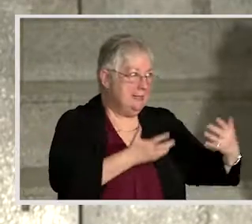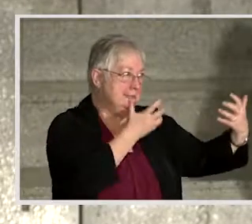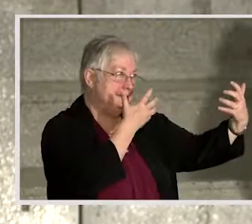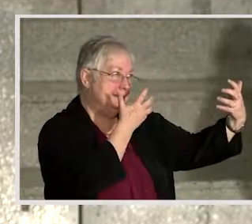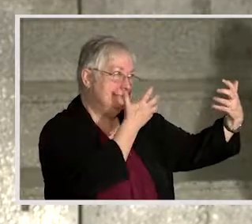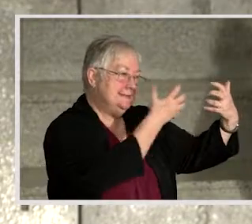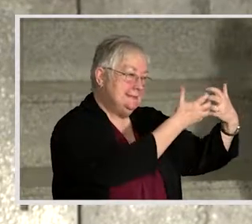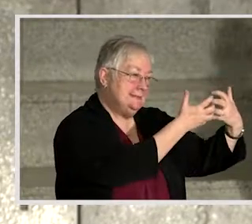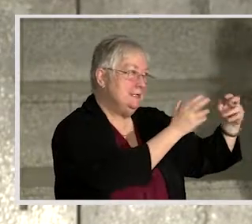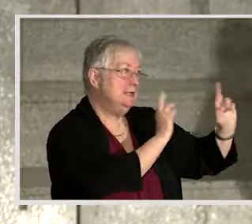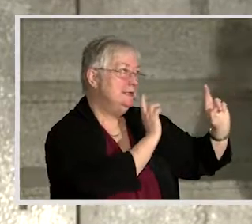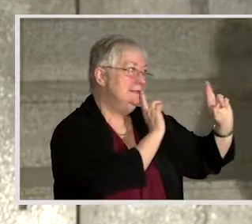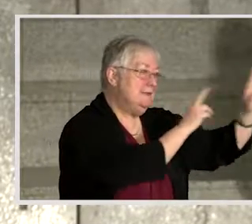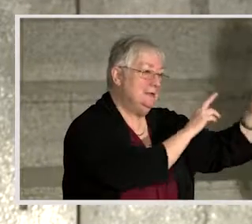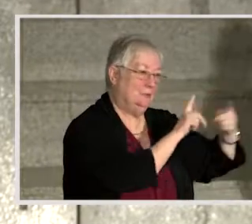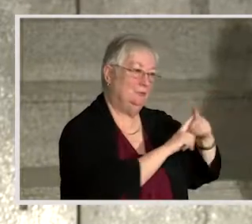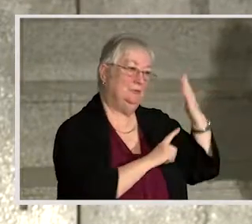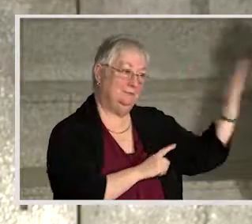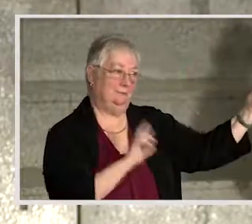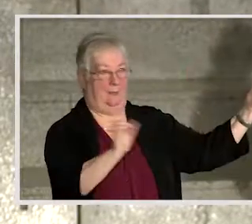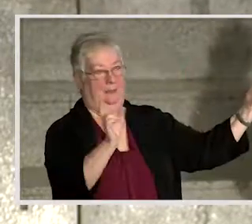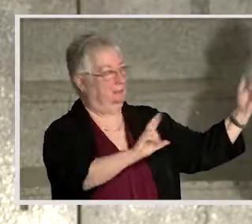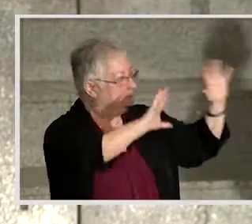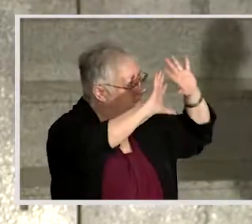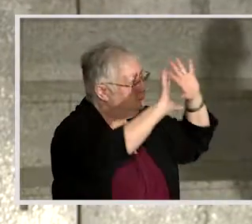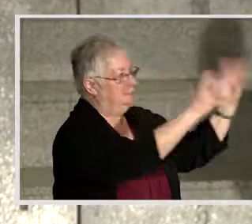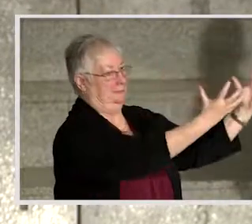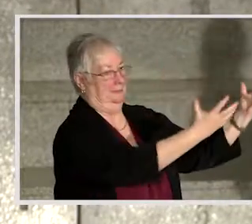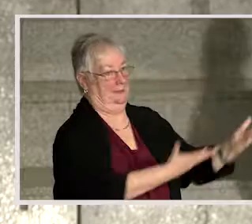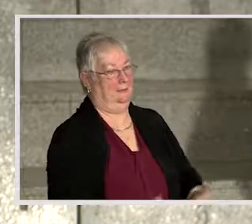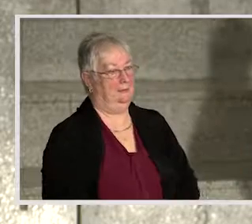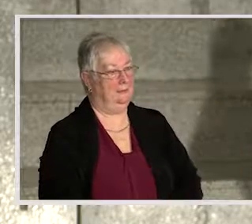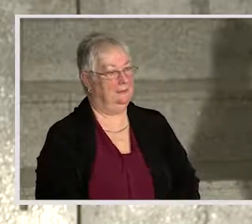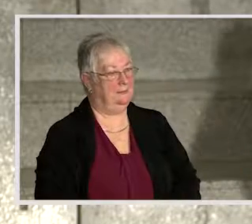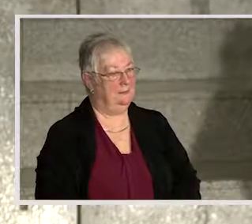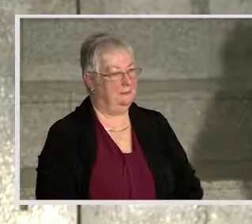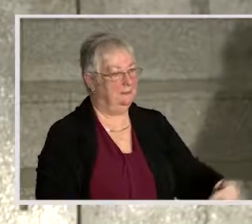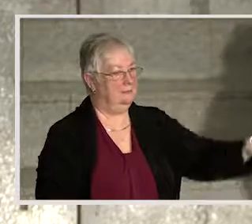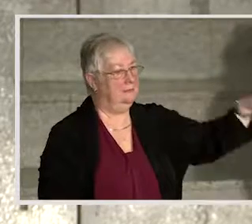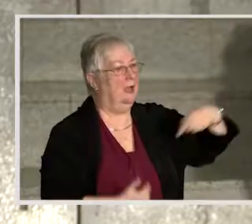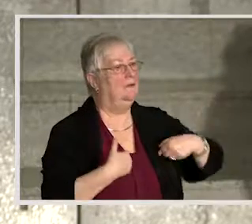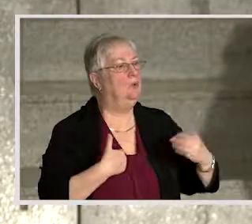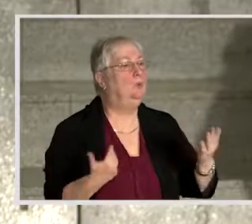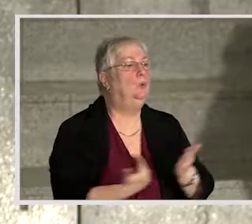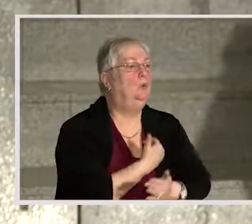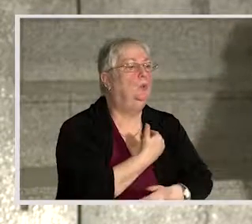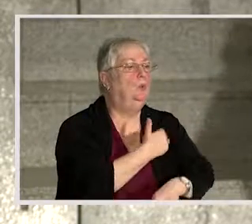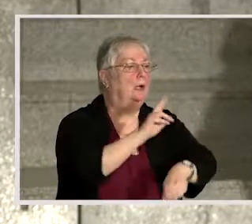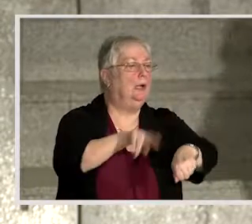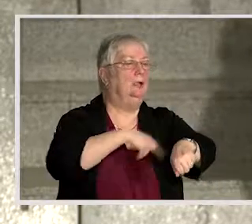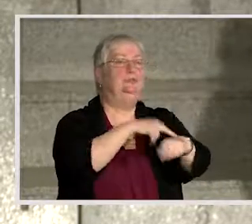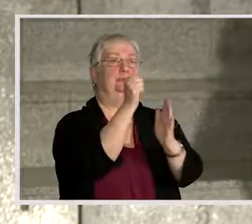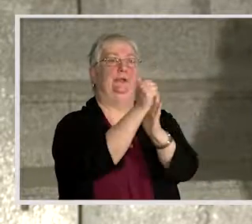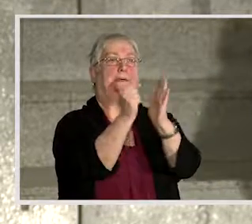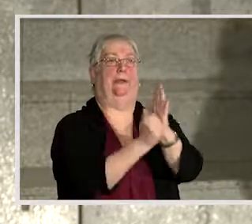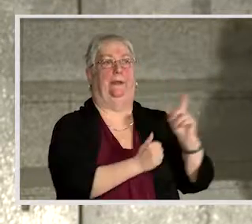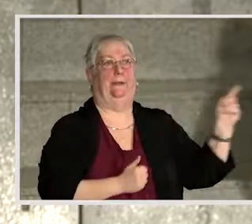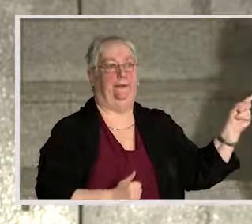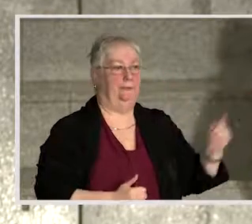ONE THAT SEEKS TO RESET AND RE DEFINE THE RELATIONSHIPS BETWEEN THE FEDERAL GOVERNMENT, THE STATES AND LOCAL GOVERNMENTS IN